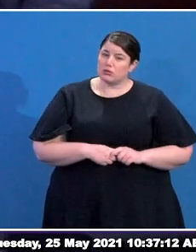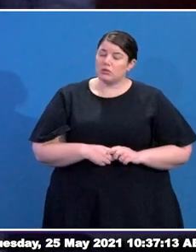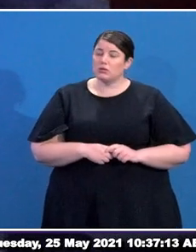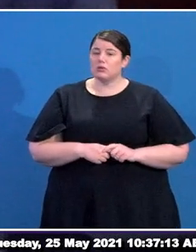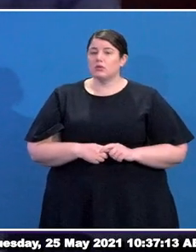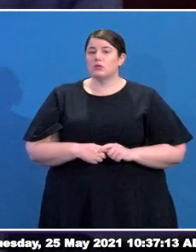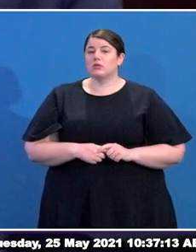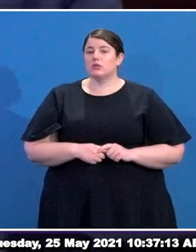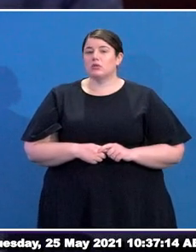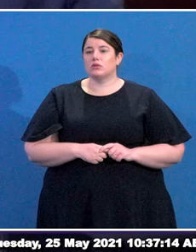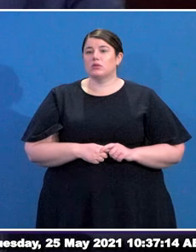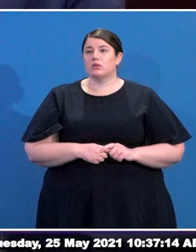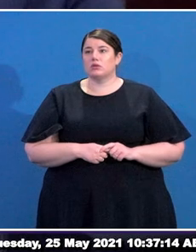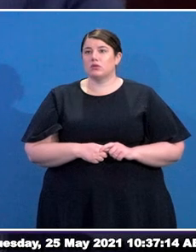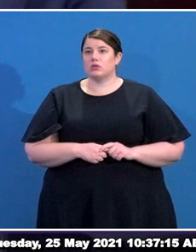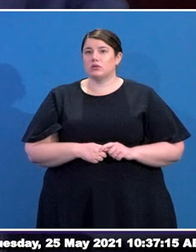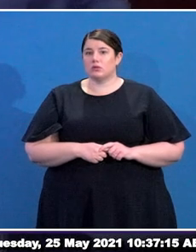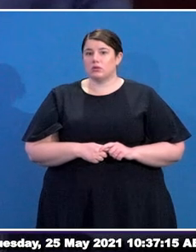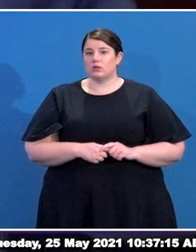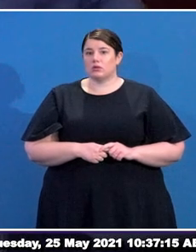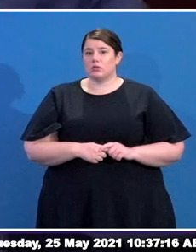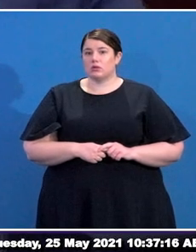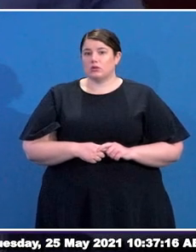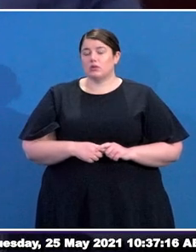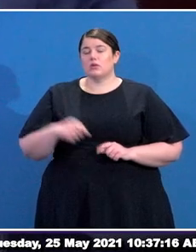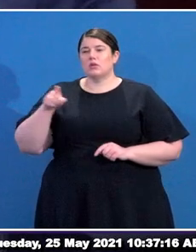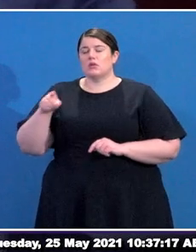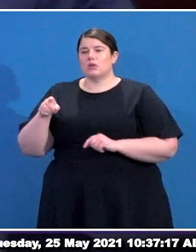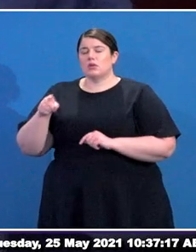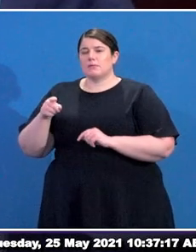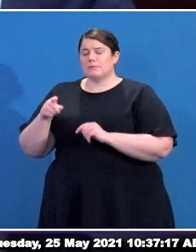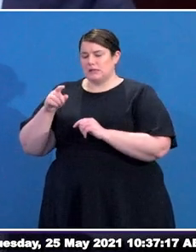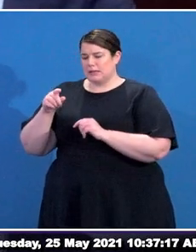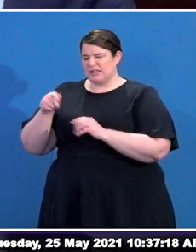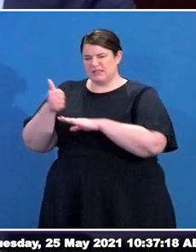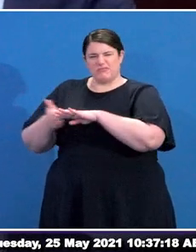Mr Swain was not there. By the time this incident occurred, he had left the organisation, I understand.